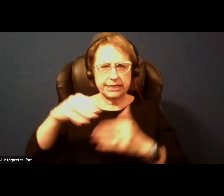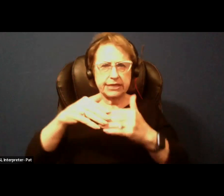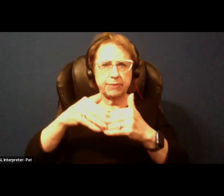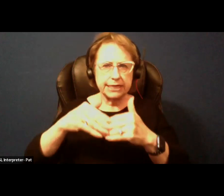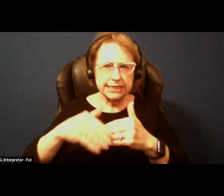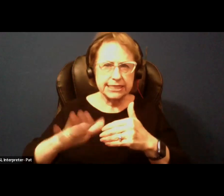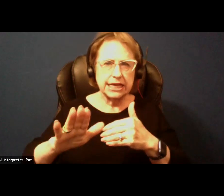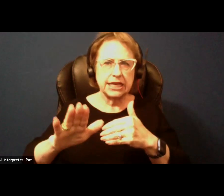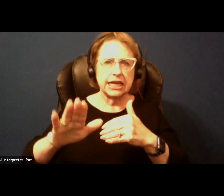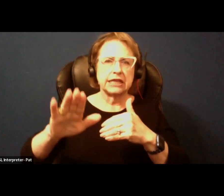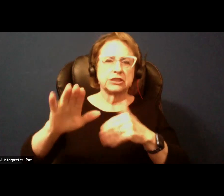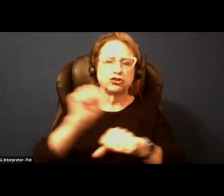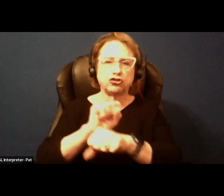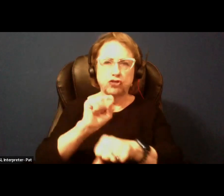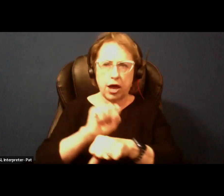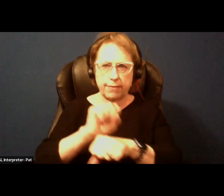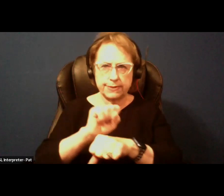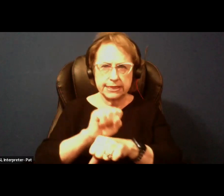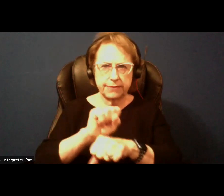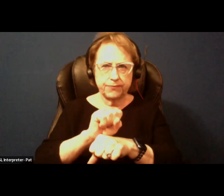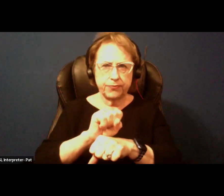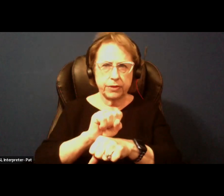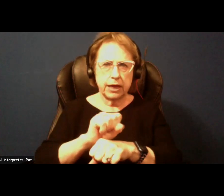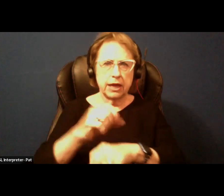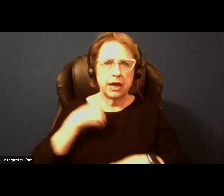the past couple of years. Everyone here is talking about how we need to we need more workers. And we